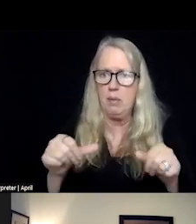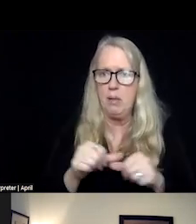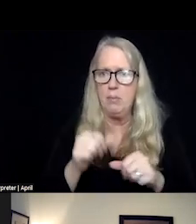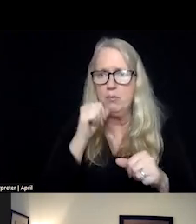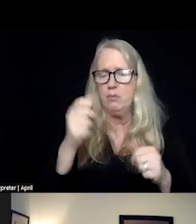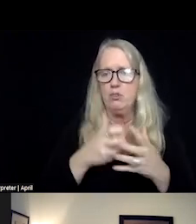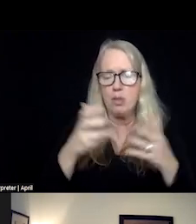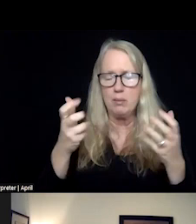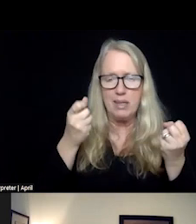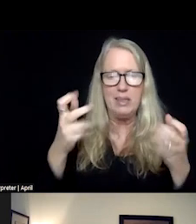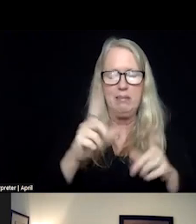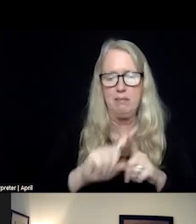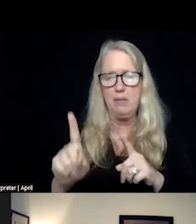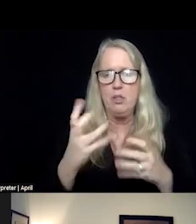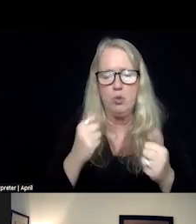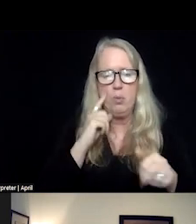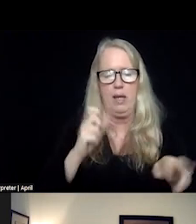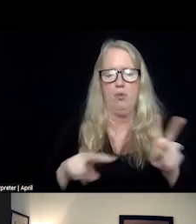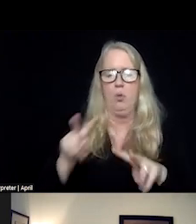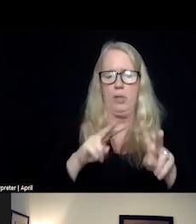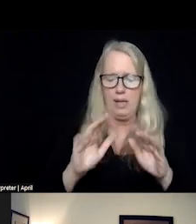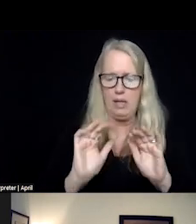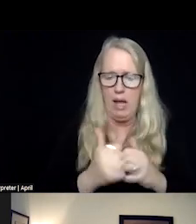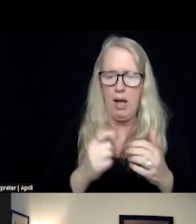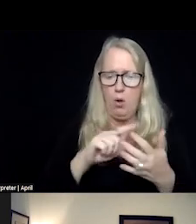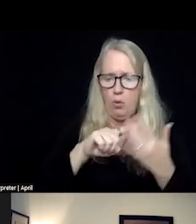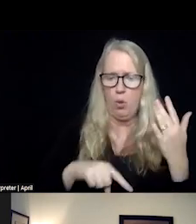SMART DEVICES SO HOW CAN WE TAKE SERVICES TO THEM?